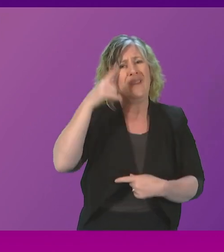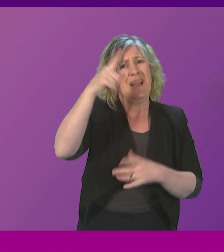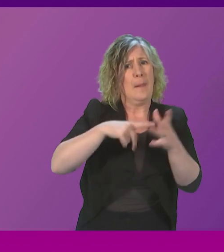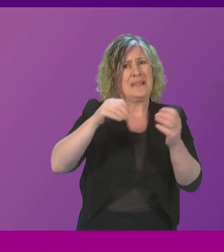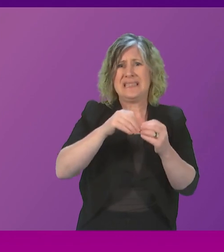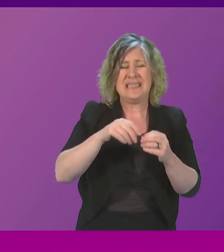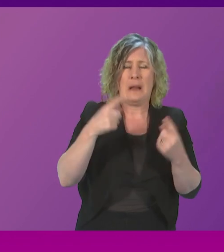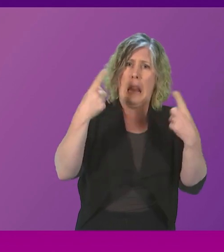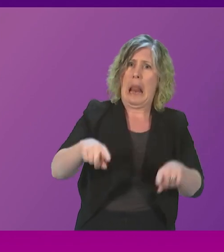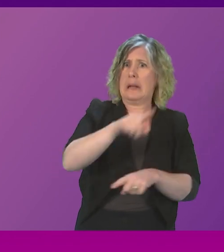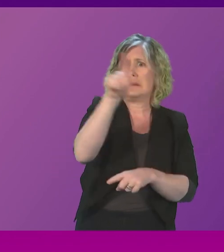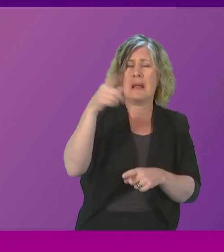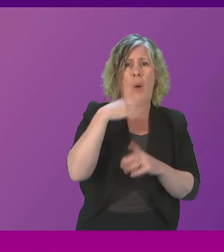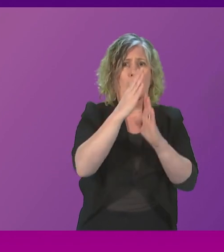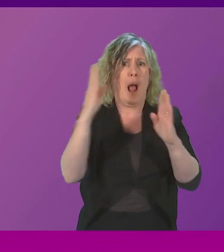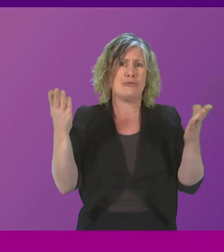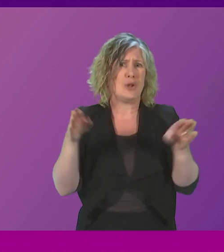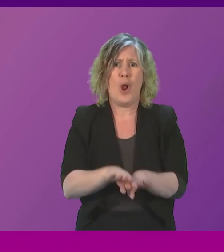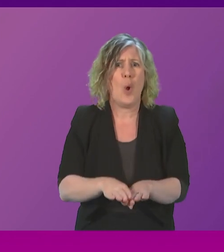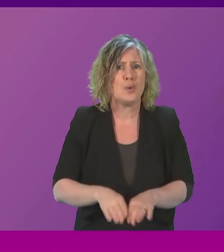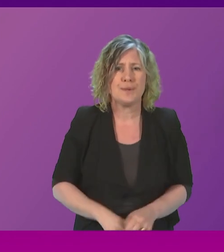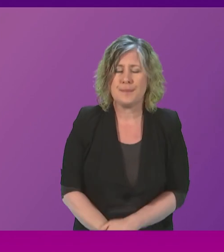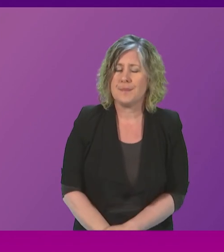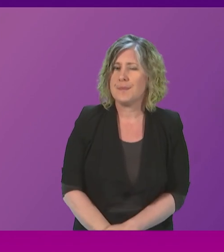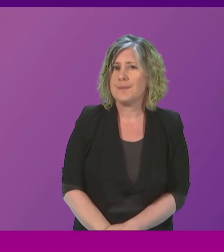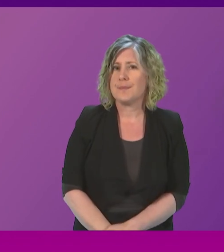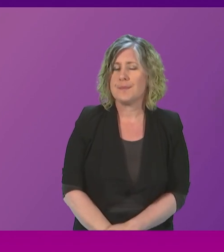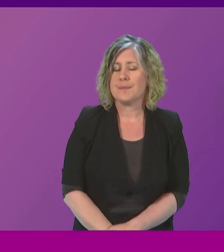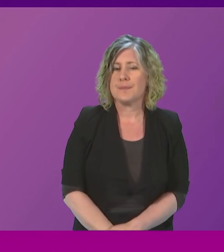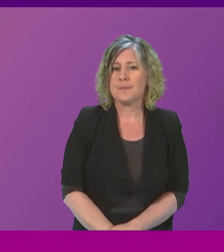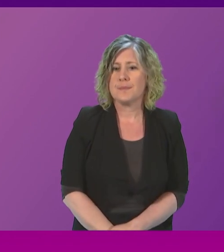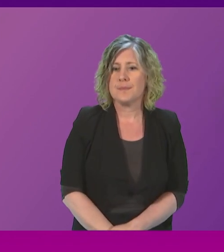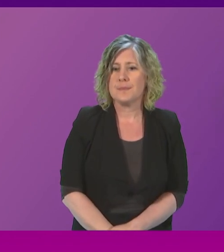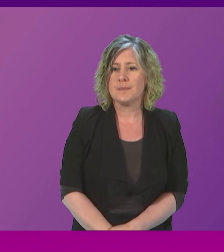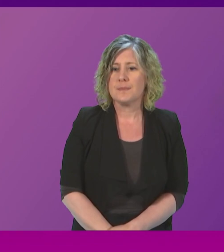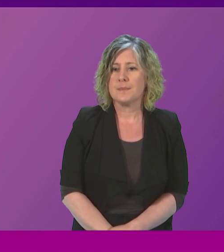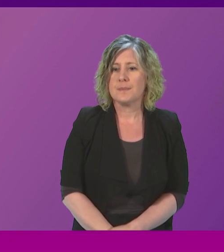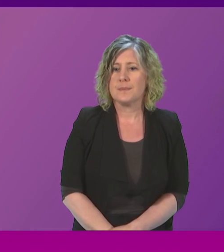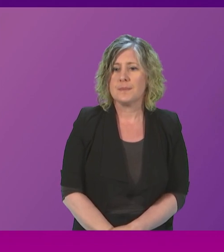buildings to close?